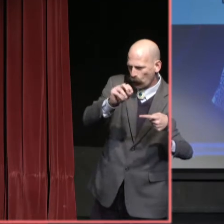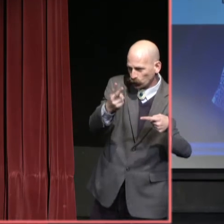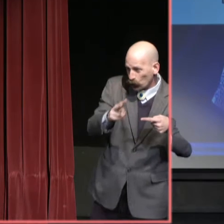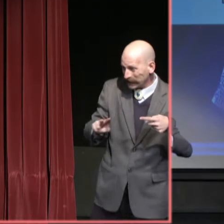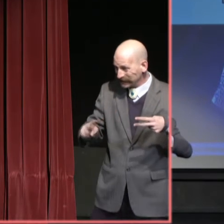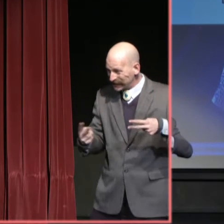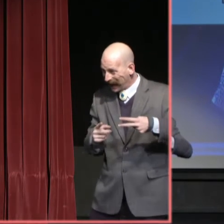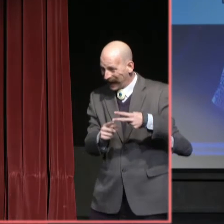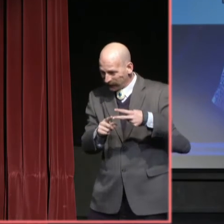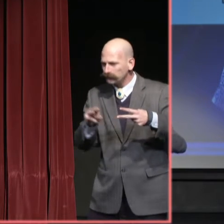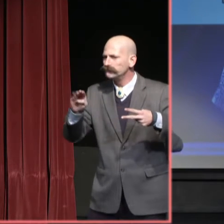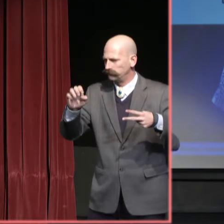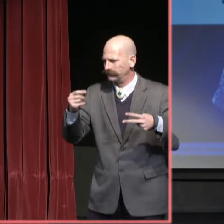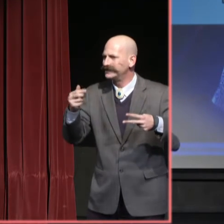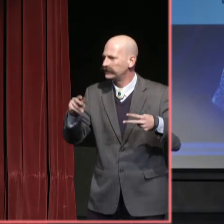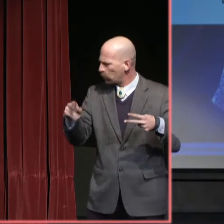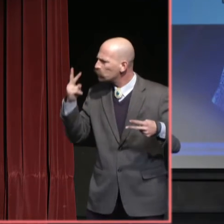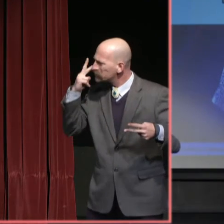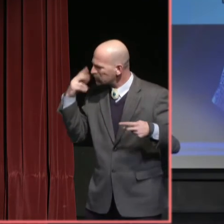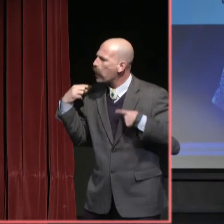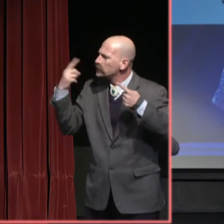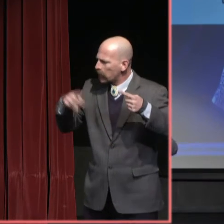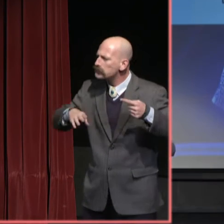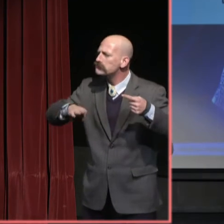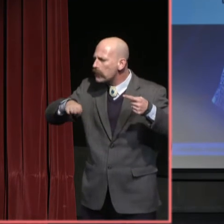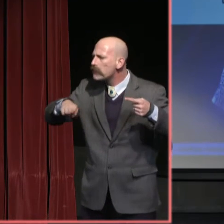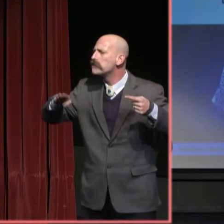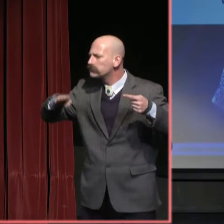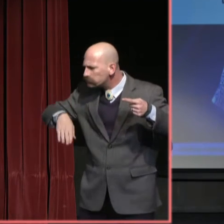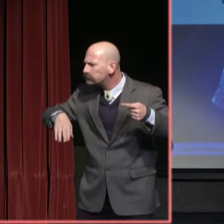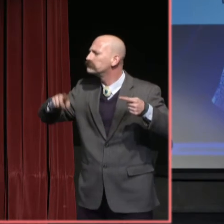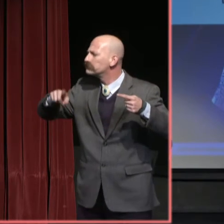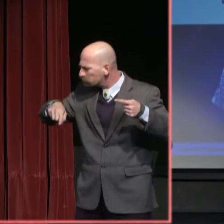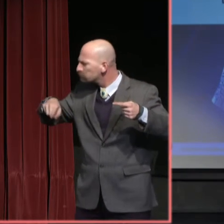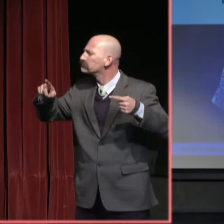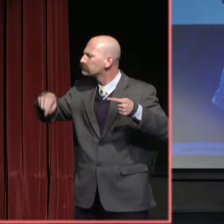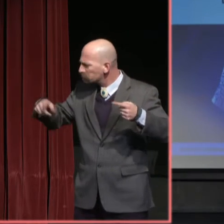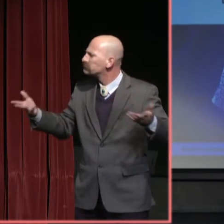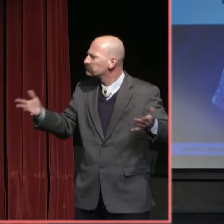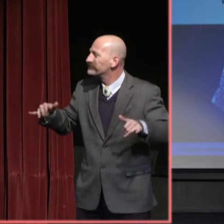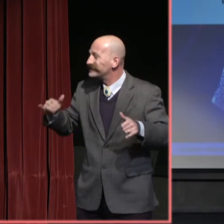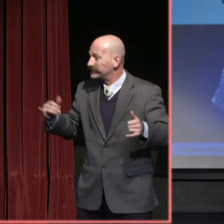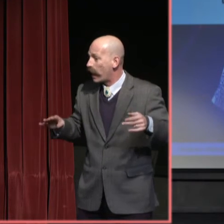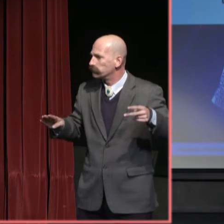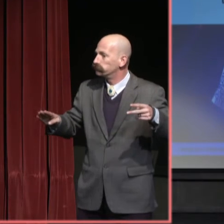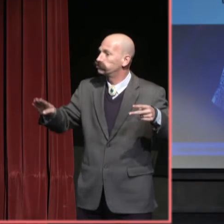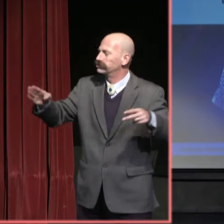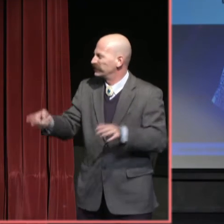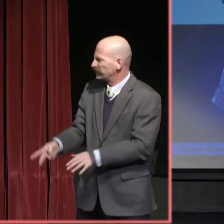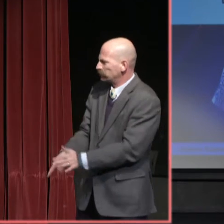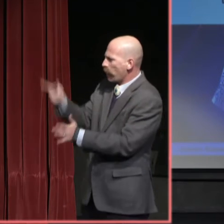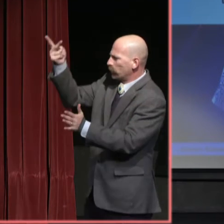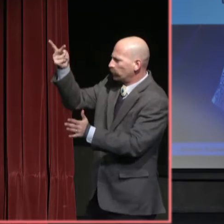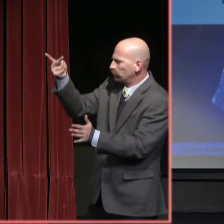It was oscillating for 600,000 years around these numbers here and now it's more than doubled all the way